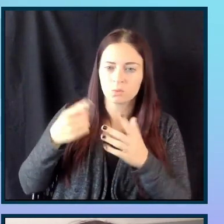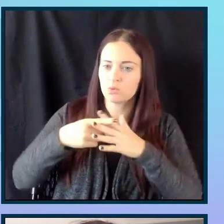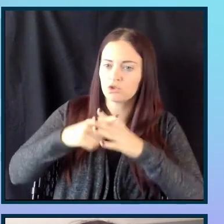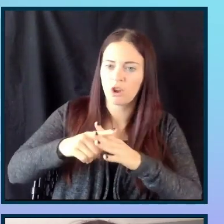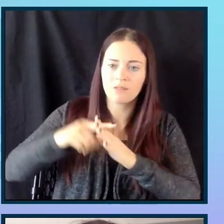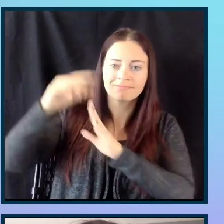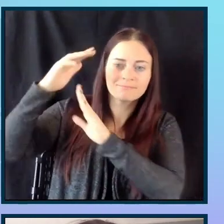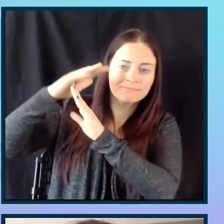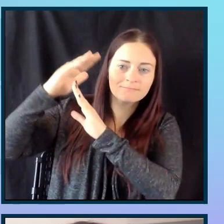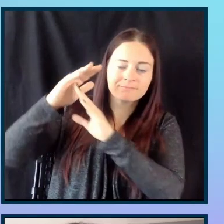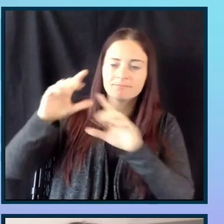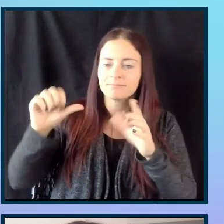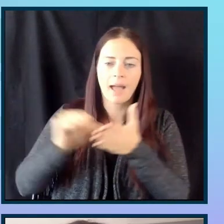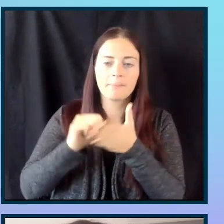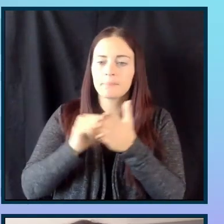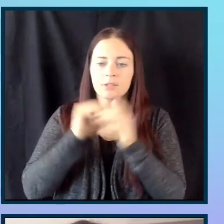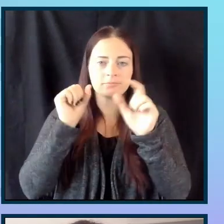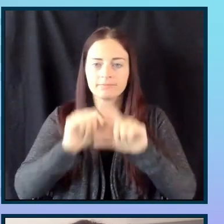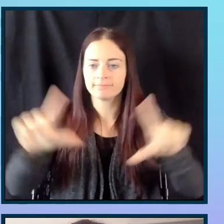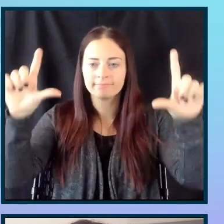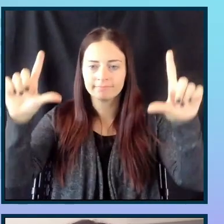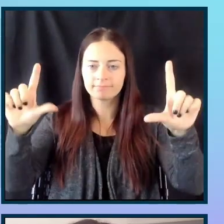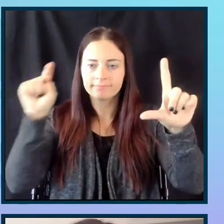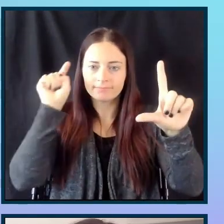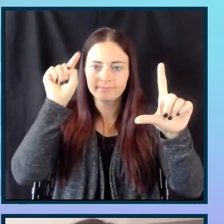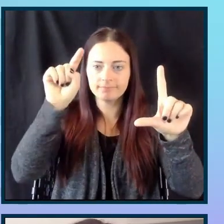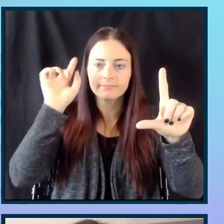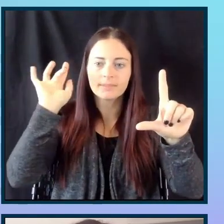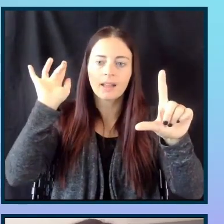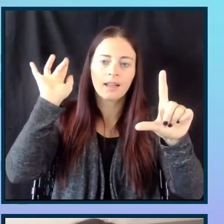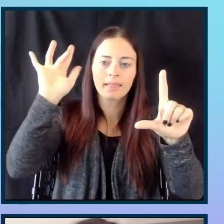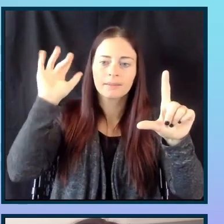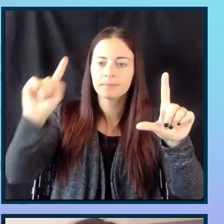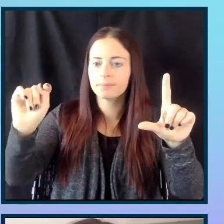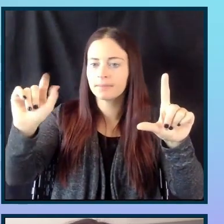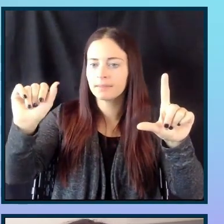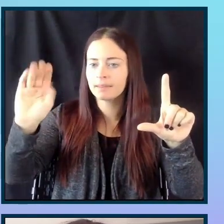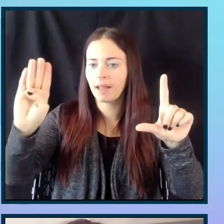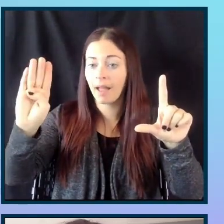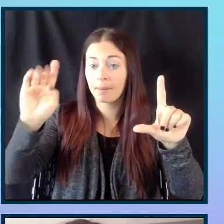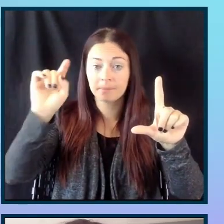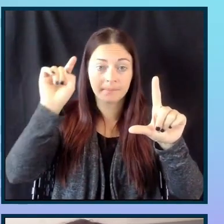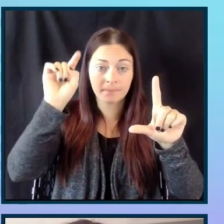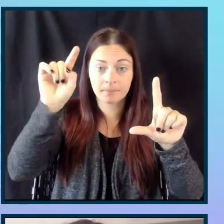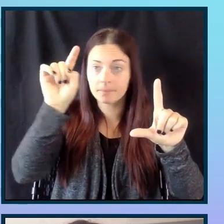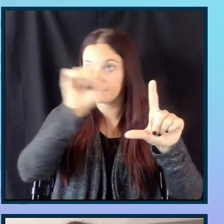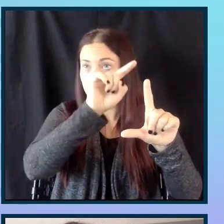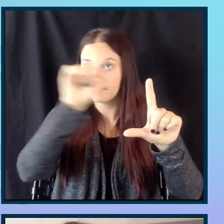navigating to each element using the tab, we'll fail any element that is fully obscured